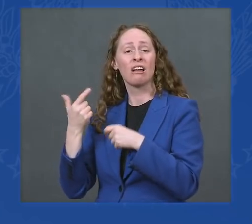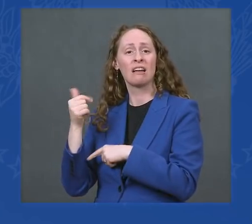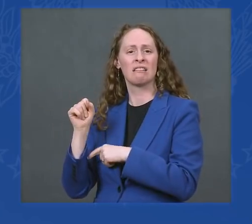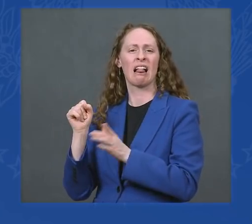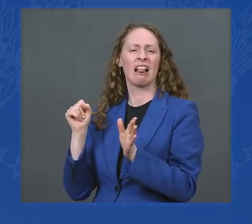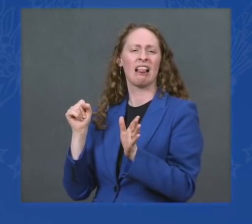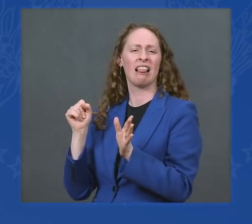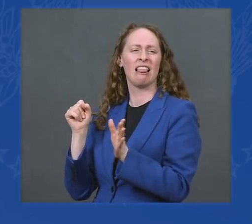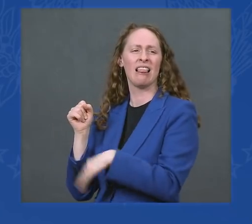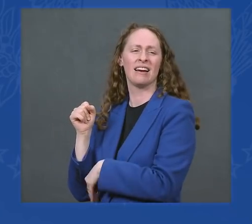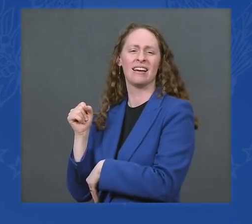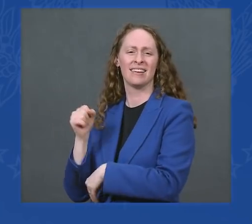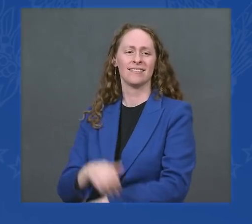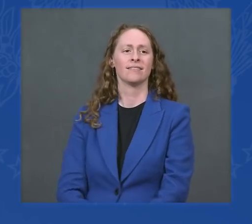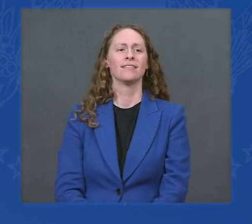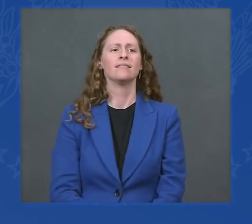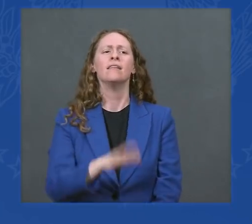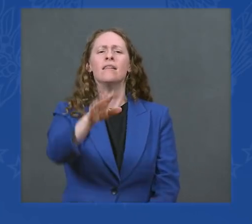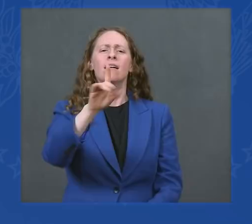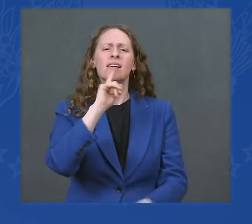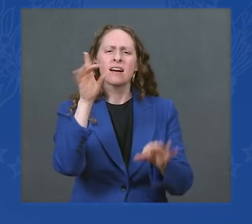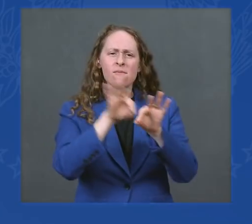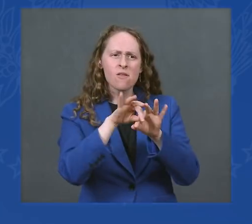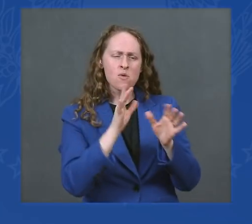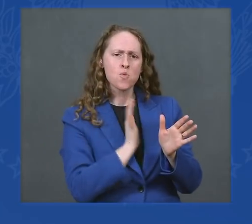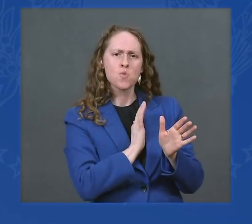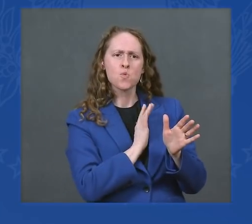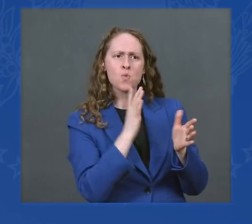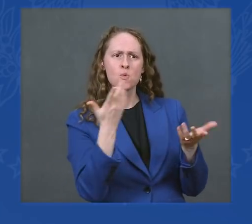As we move forward, it is what is going to make the transition